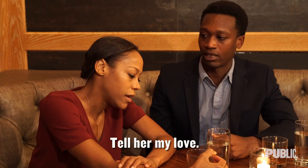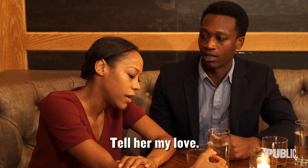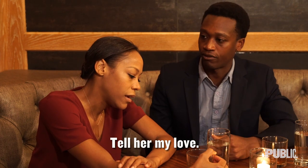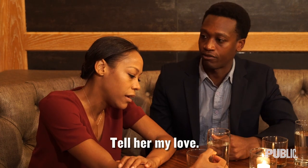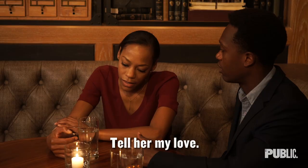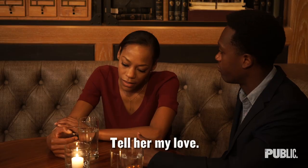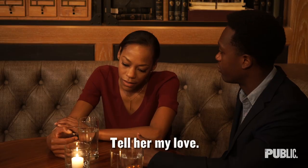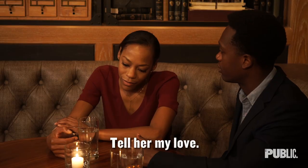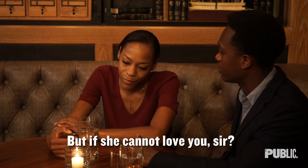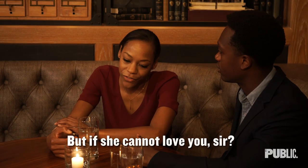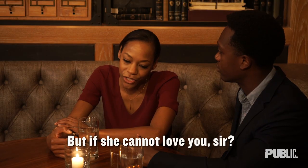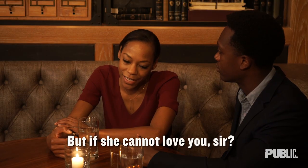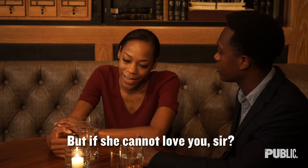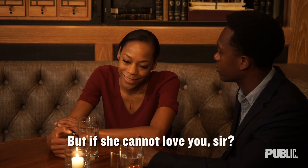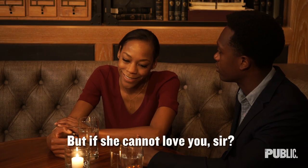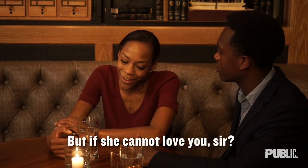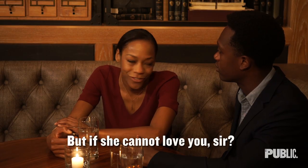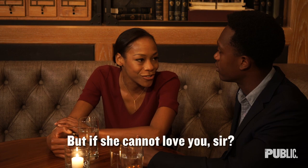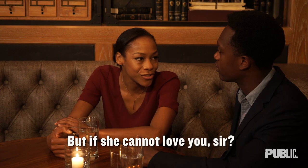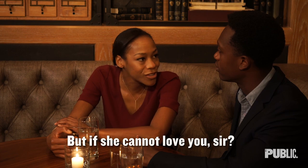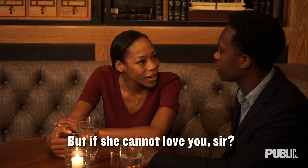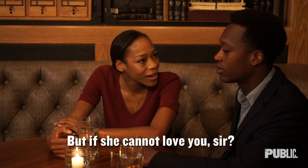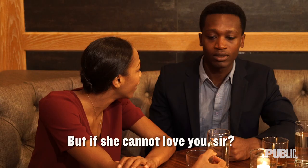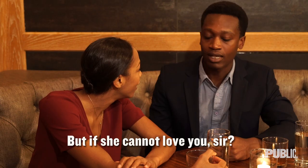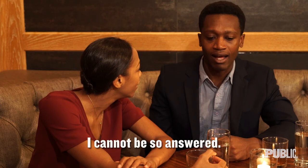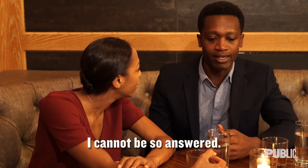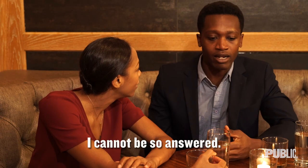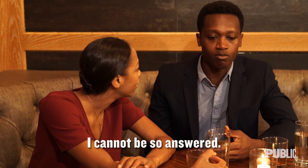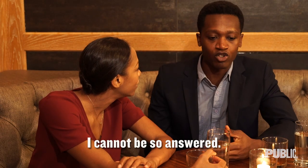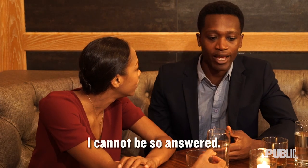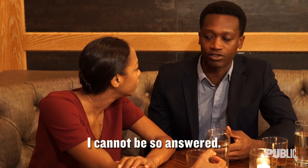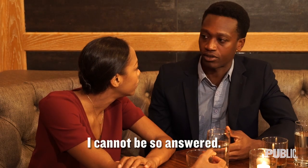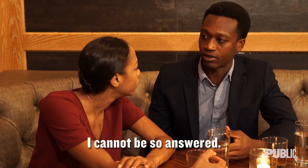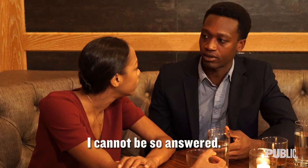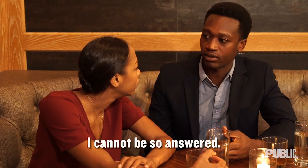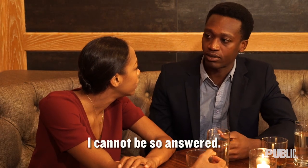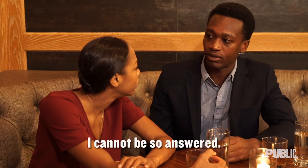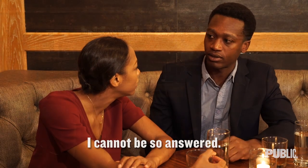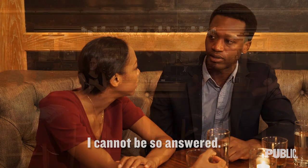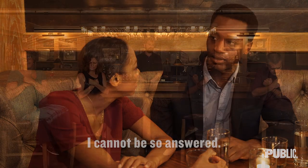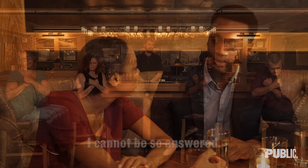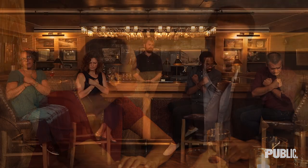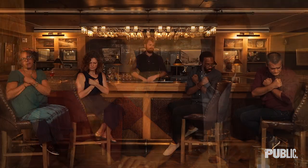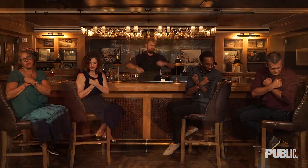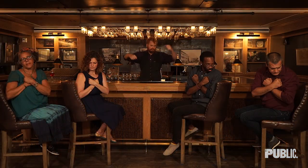Tell her my love. But if she cannot love you, sir? I cannot be so answered.